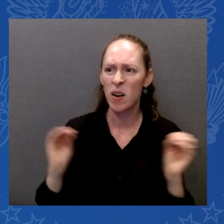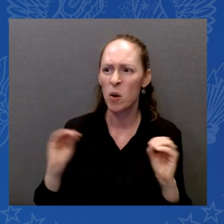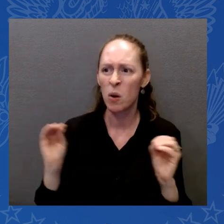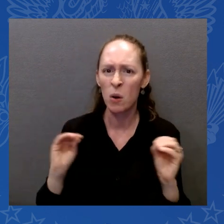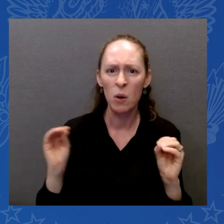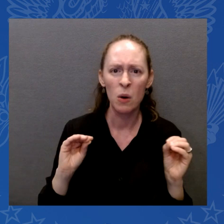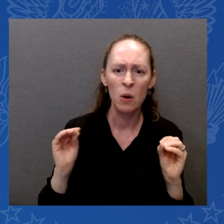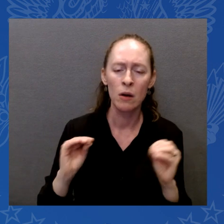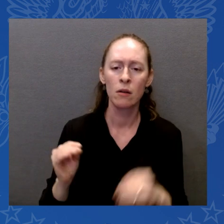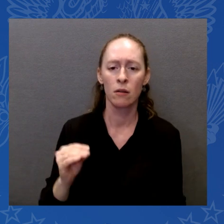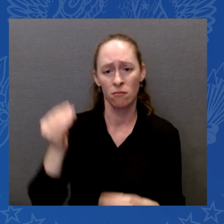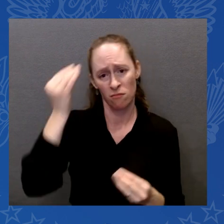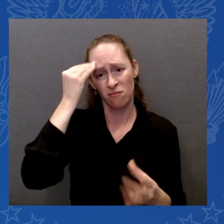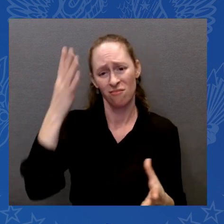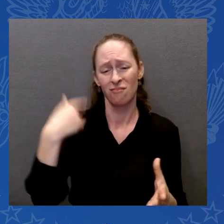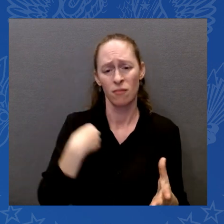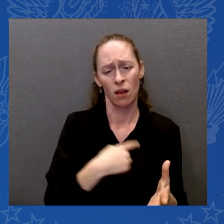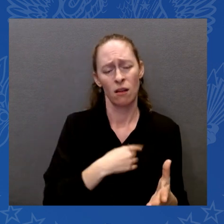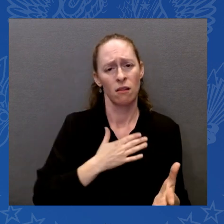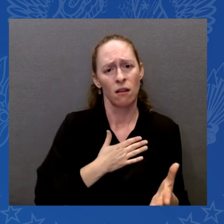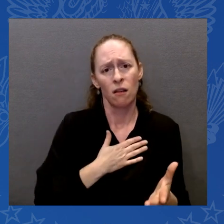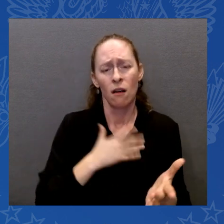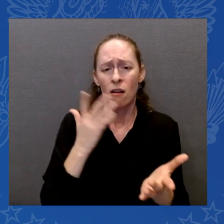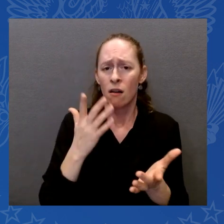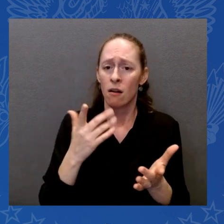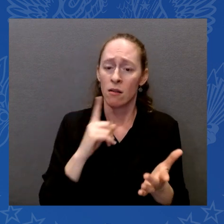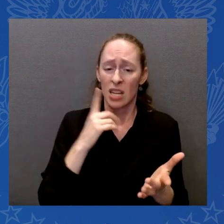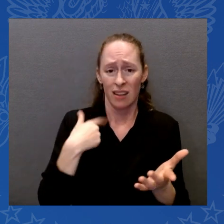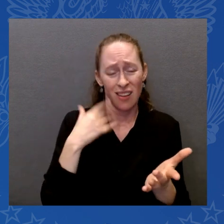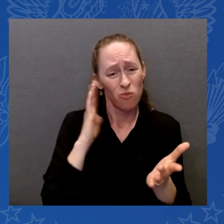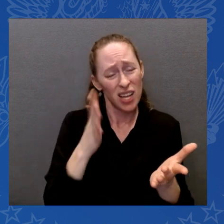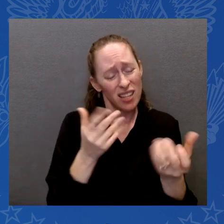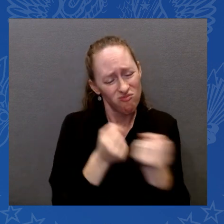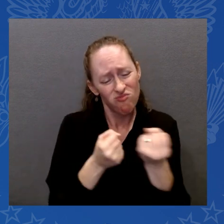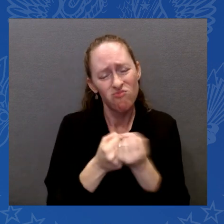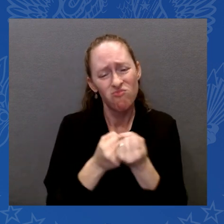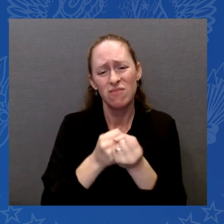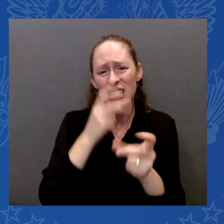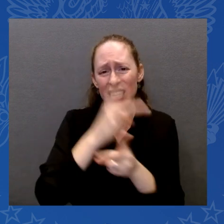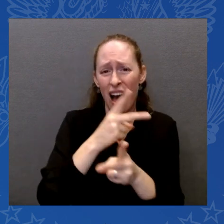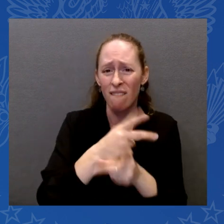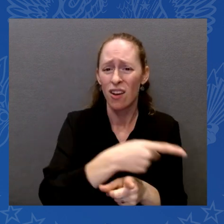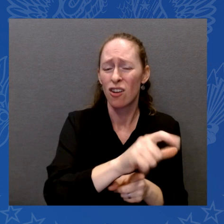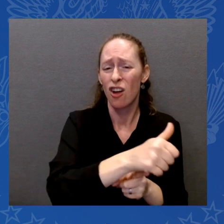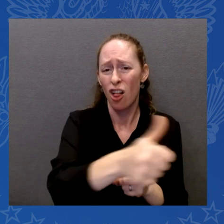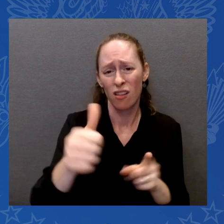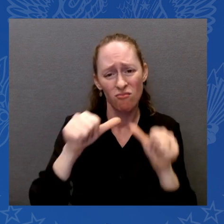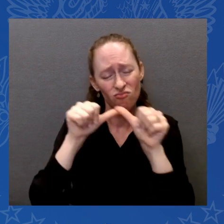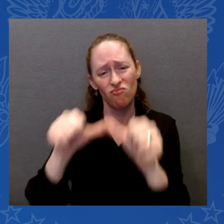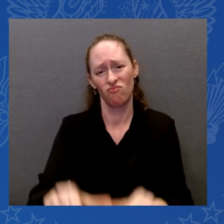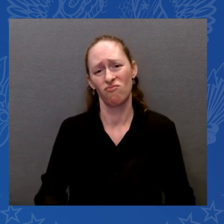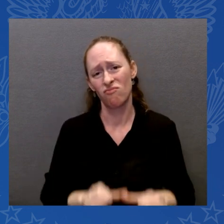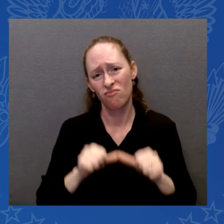and my team and I will continue to do so in Illinois. However, it is undeniable that the patchwork of access to abortion care,